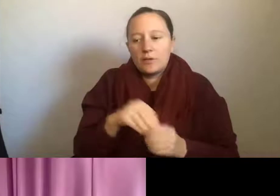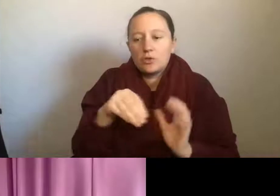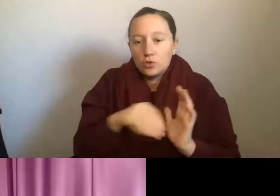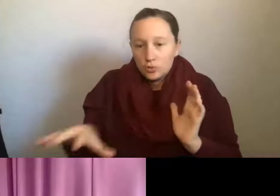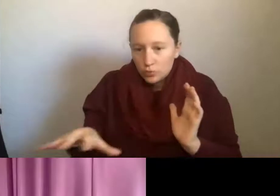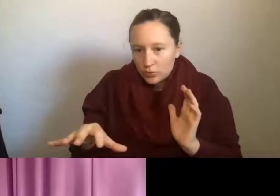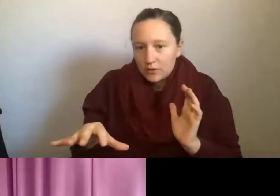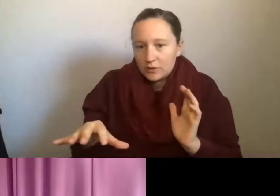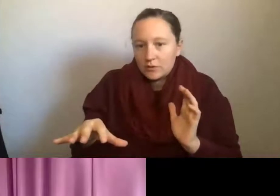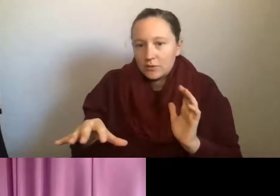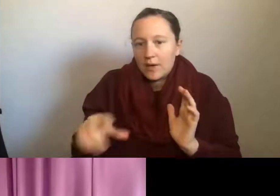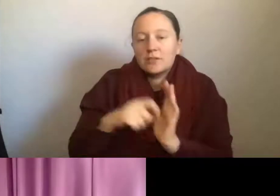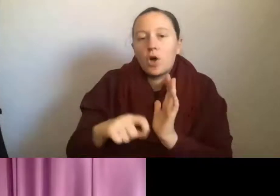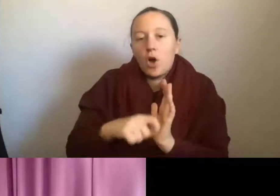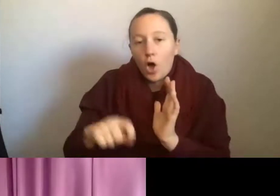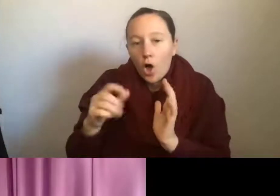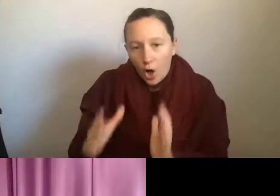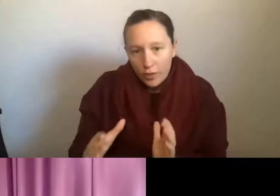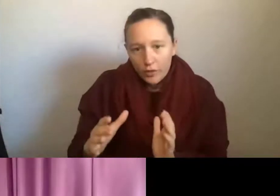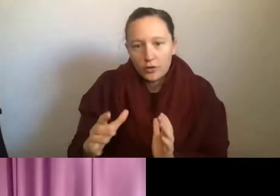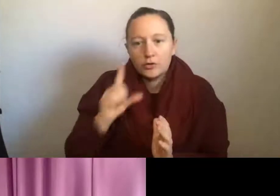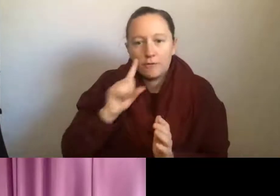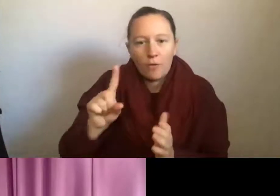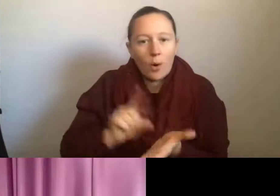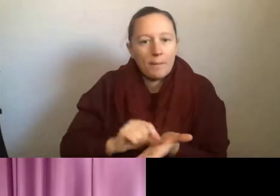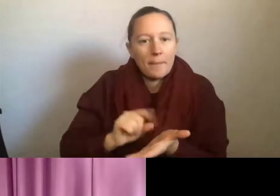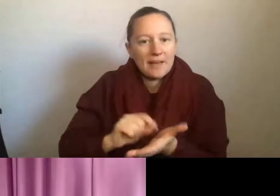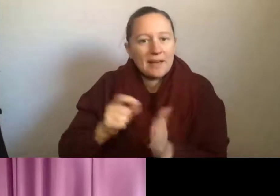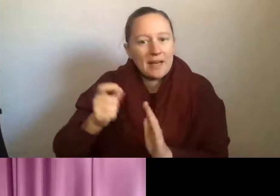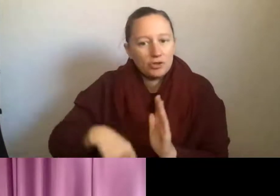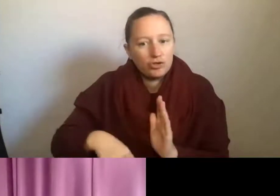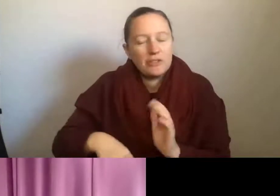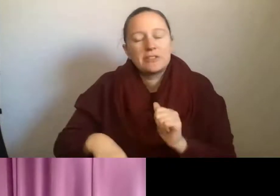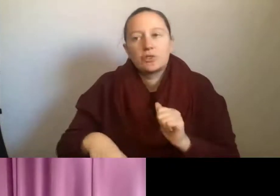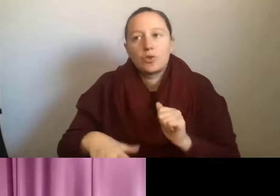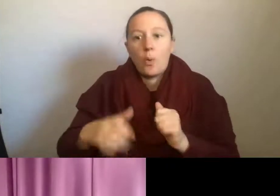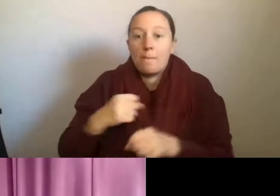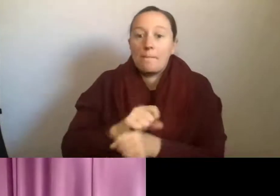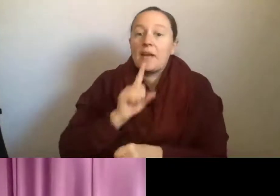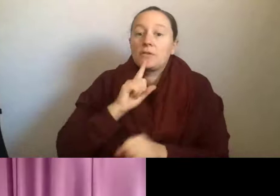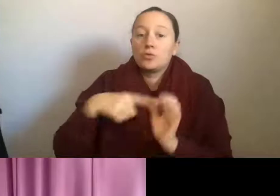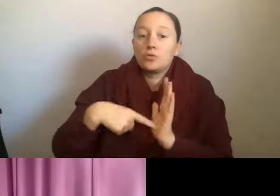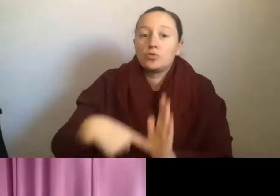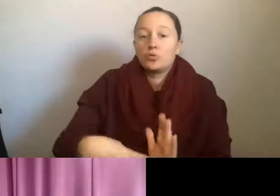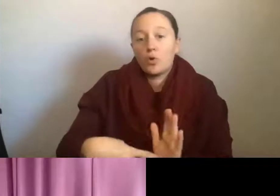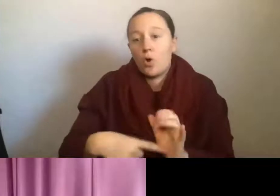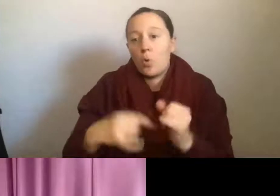as authors on publications, for example. So, highlight that. Make sure you underline in your biosketch